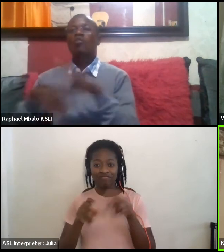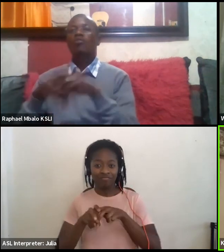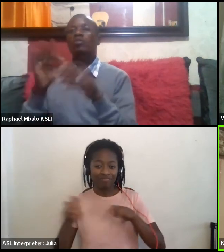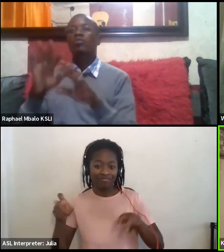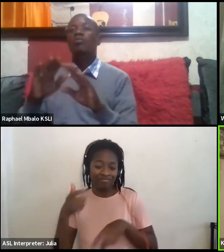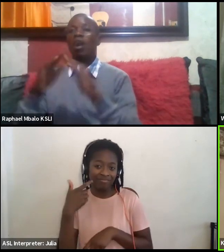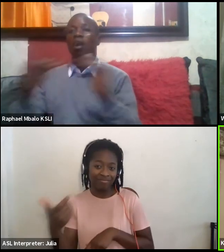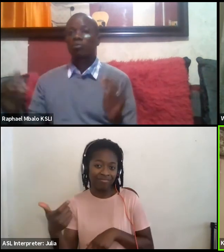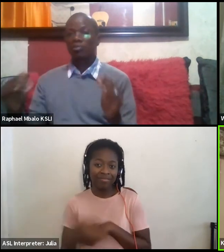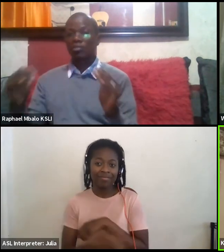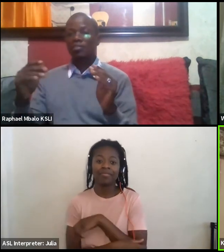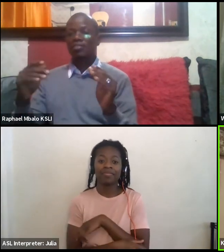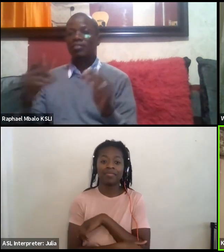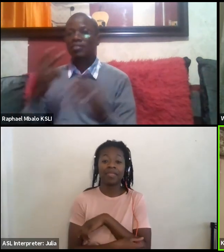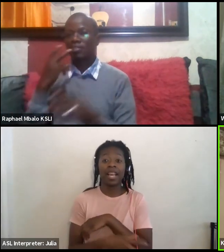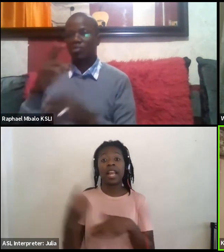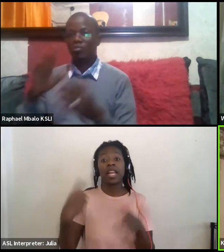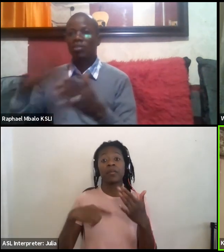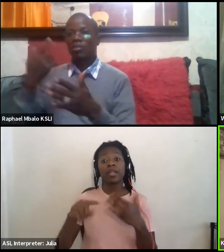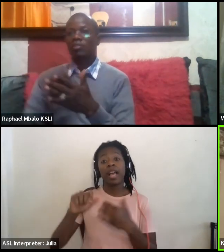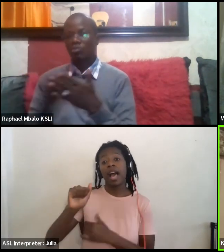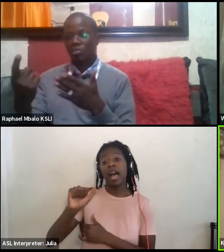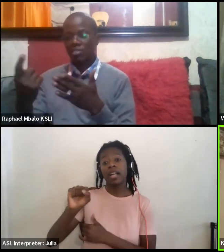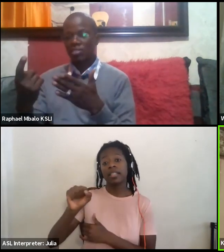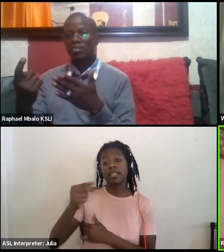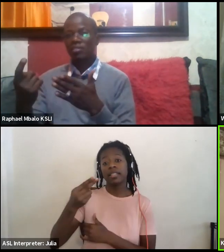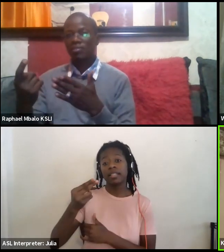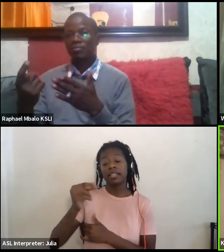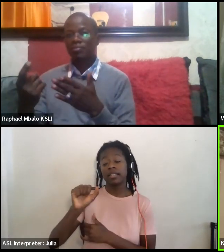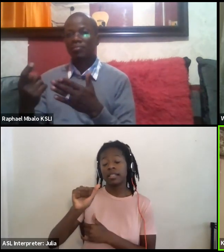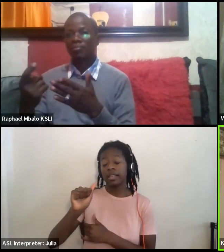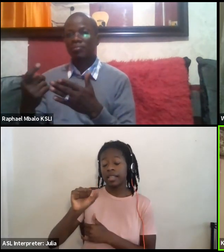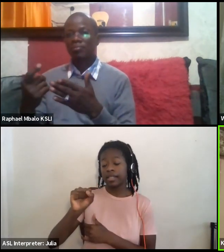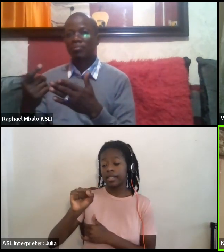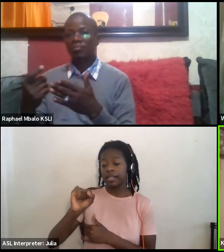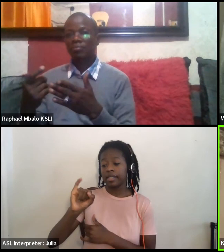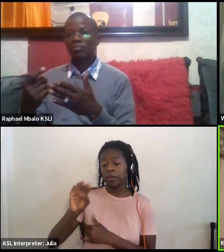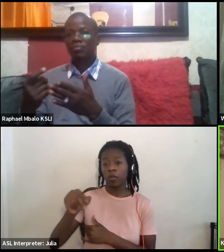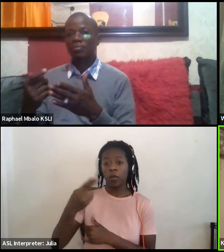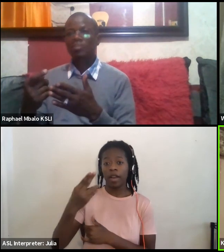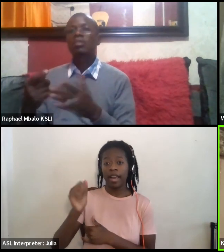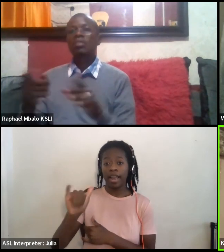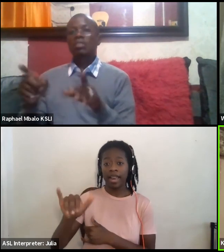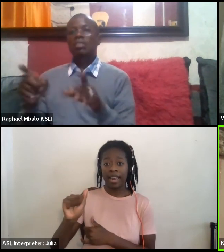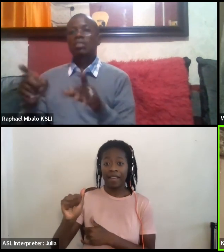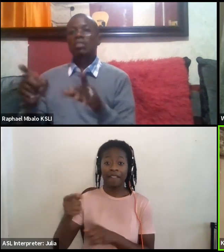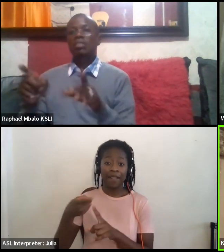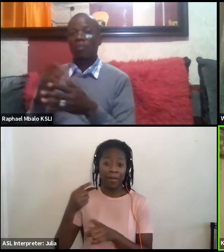with Asiimwe who will be our panelists. Asiimwe Deborah Kawe who's a playwright from Uganda. So we hop on to our neighboring country